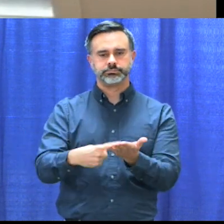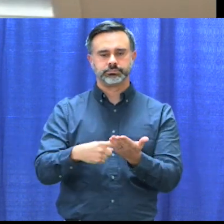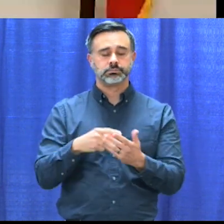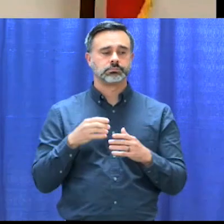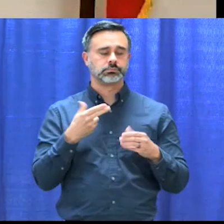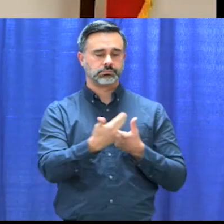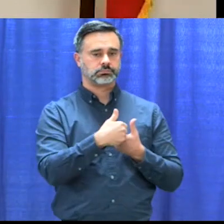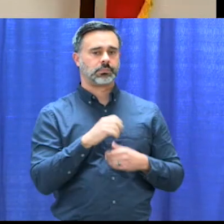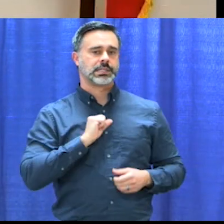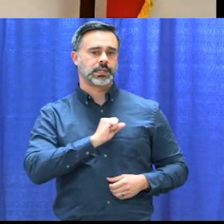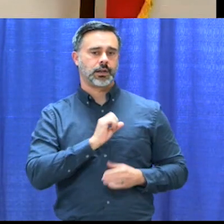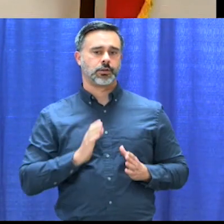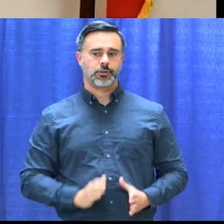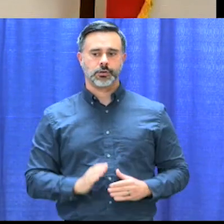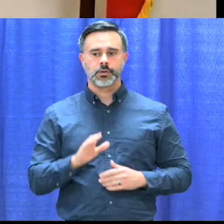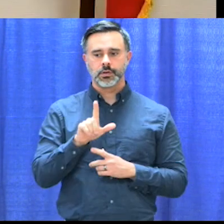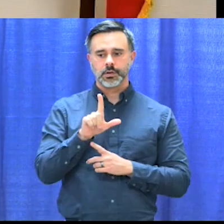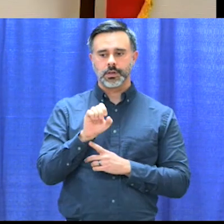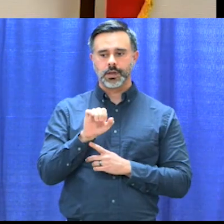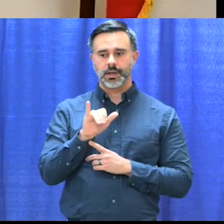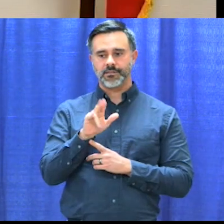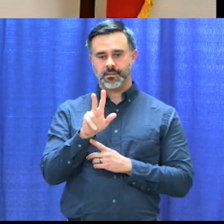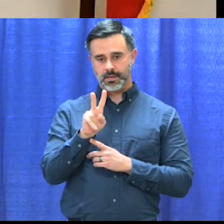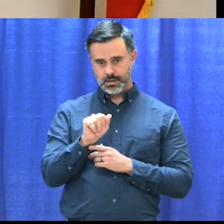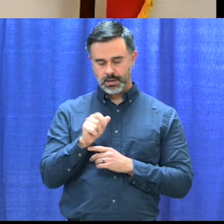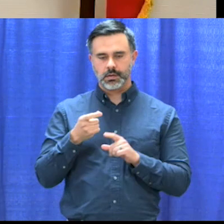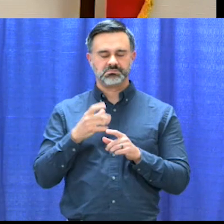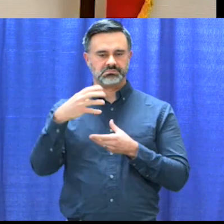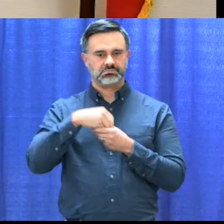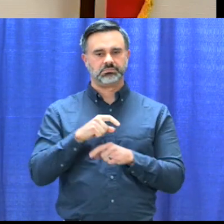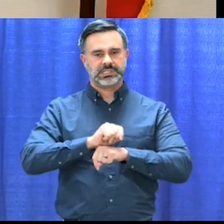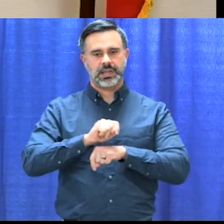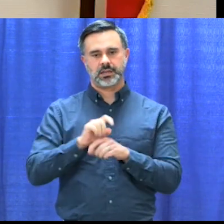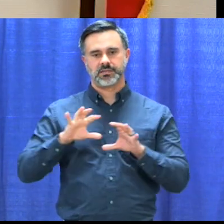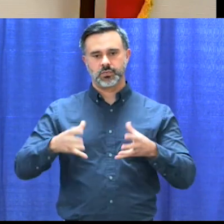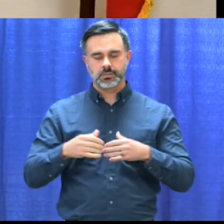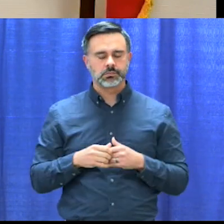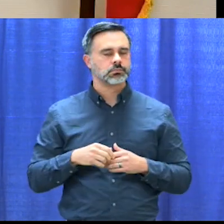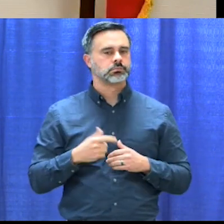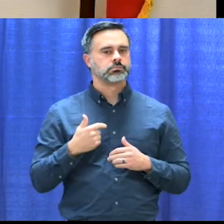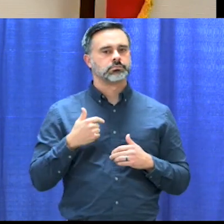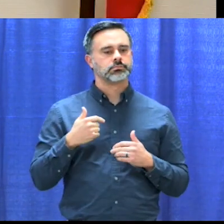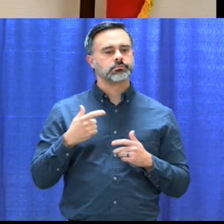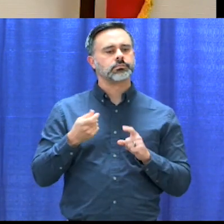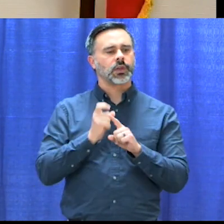Leyva one of the co-chairs of this task force. In a moment you'll have a chance to hear from the legislators who make up the task force